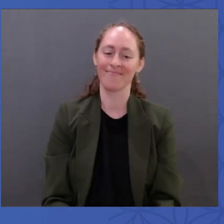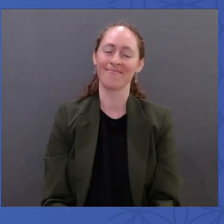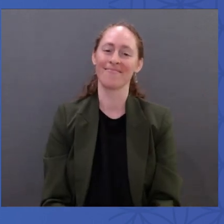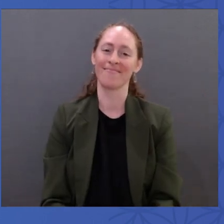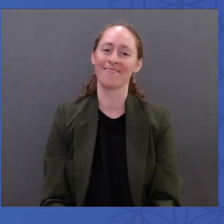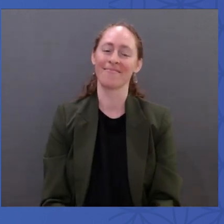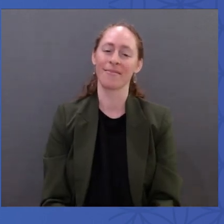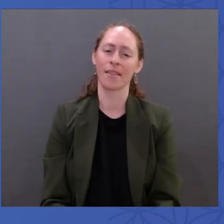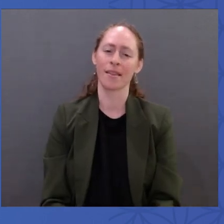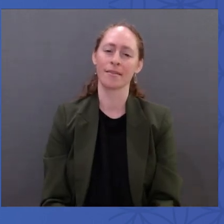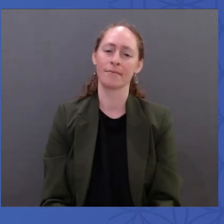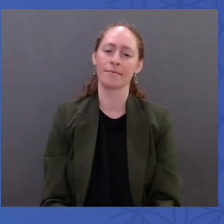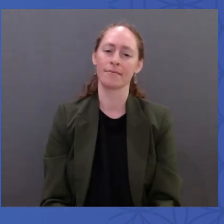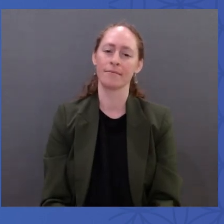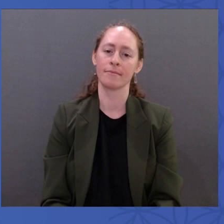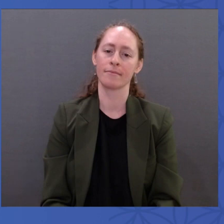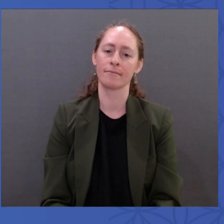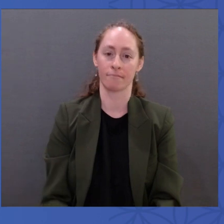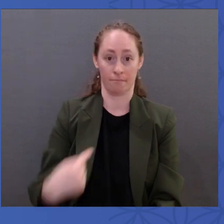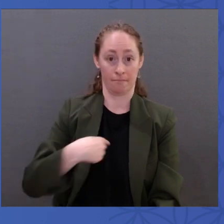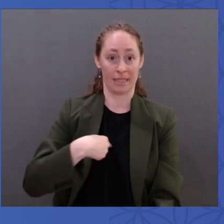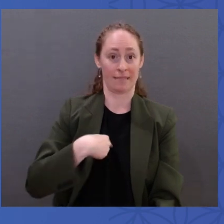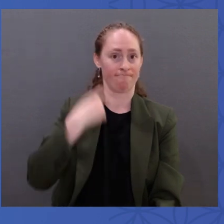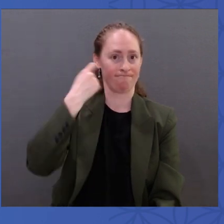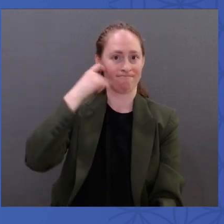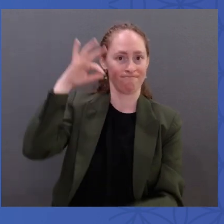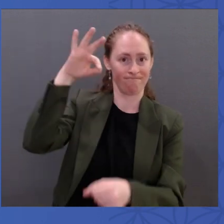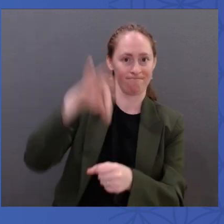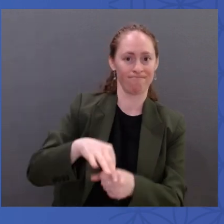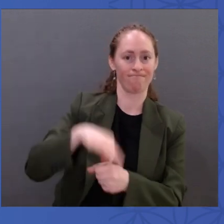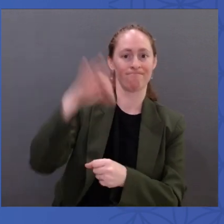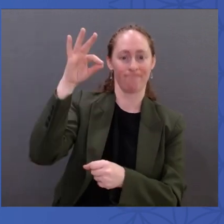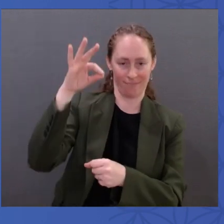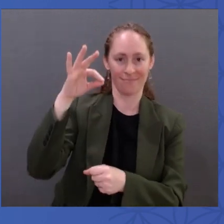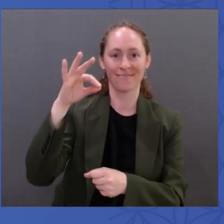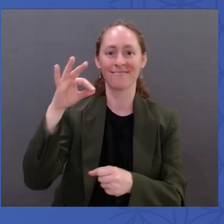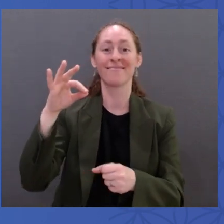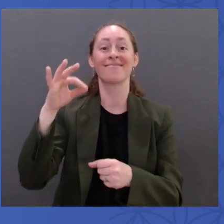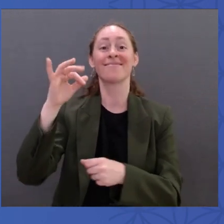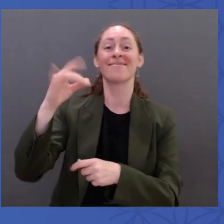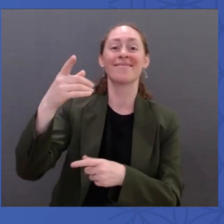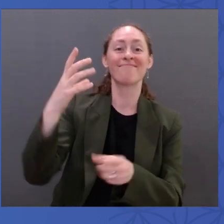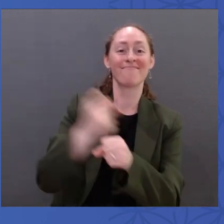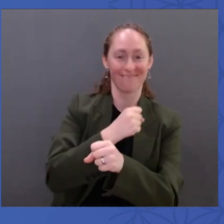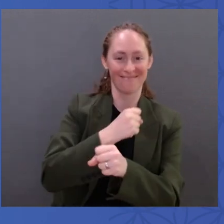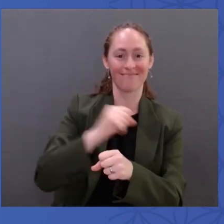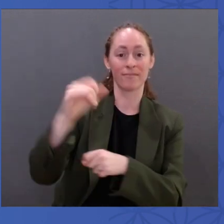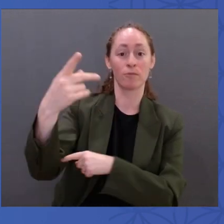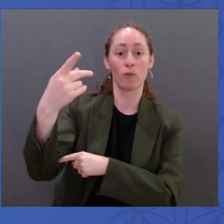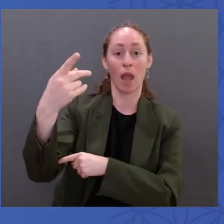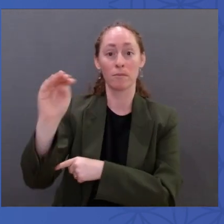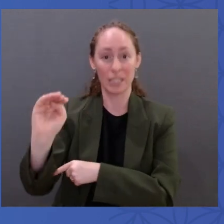Prime Minister Kishida and Prime Minister Modi personally congratulated me on the phone.